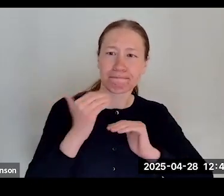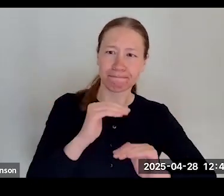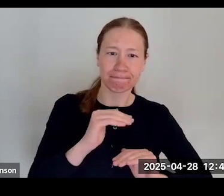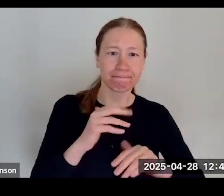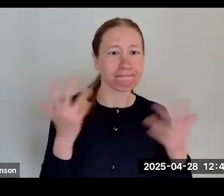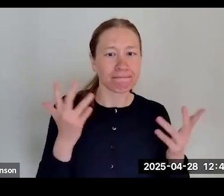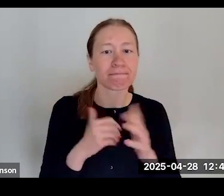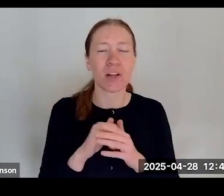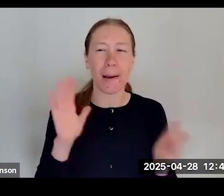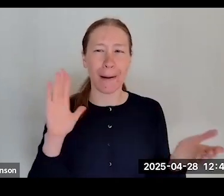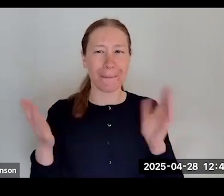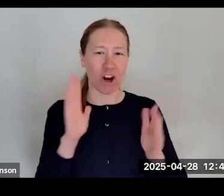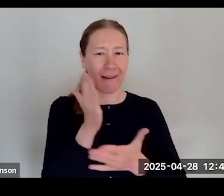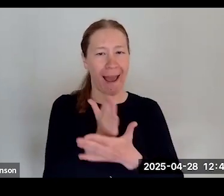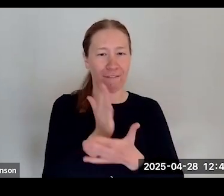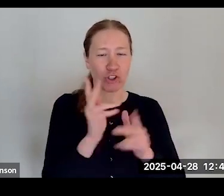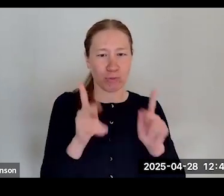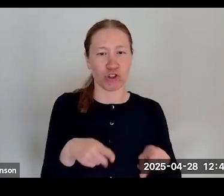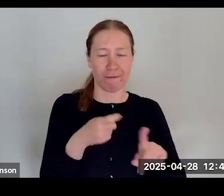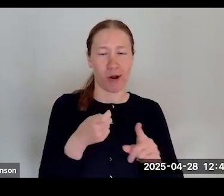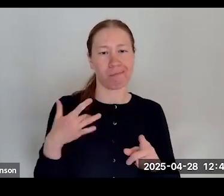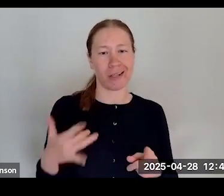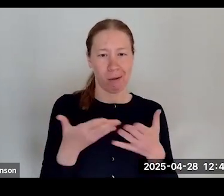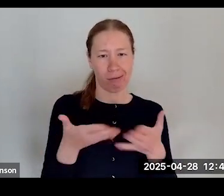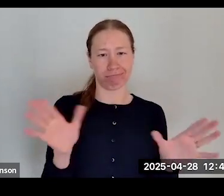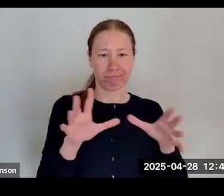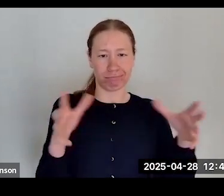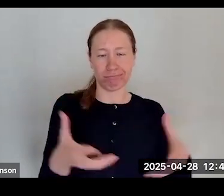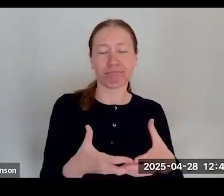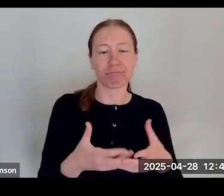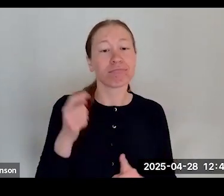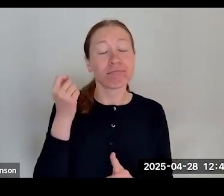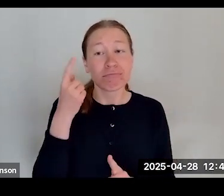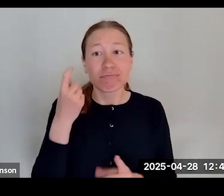to an average person in the general population. So what may be substantially limiting